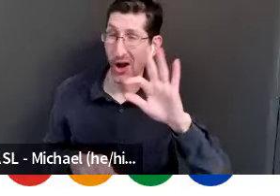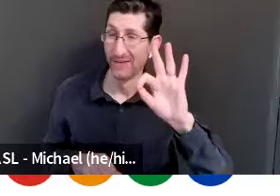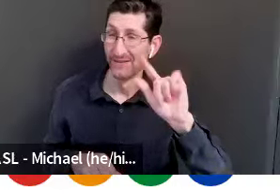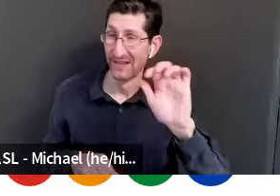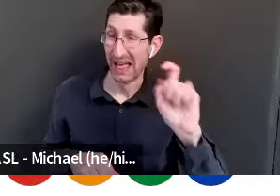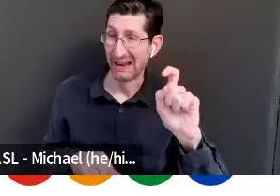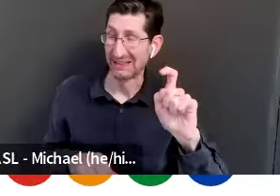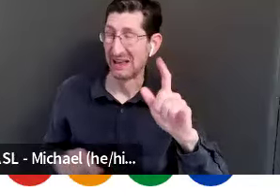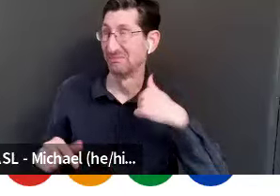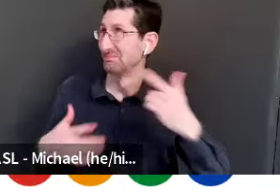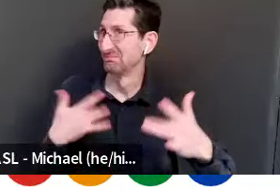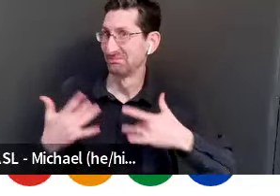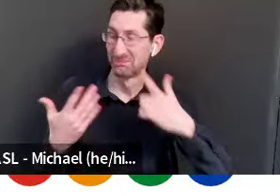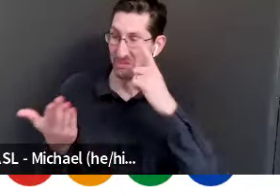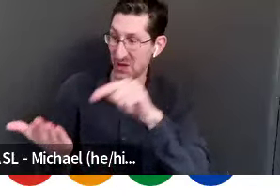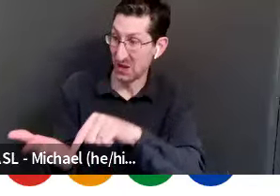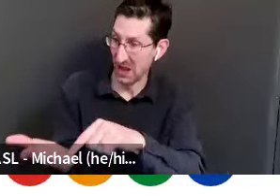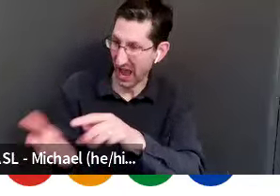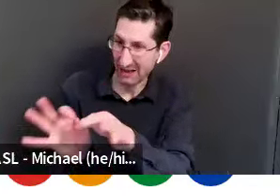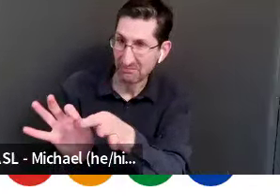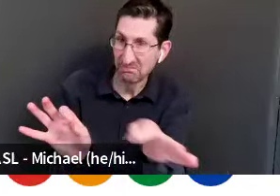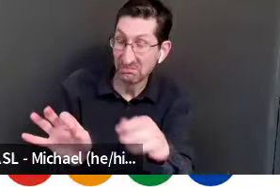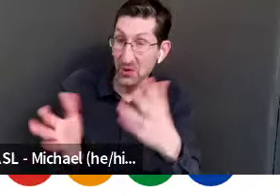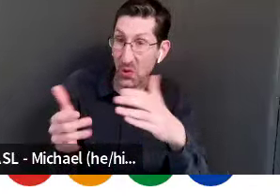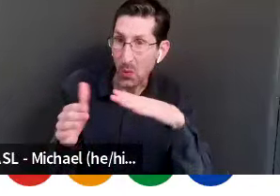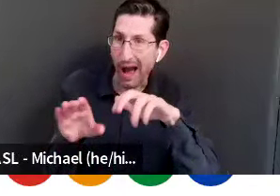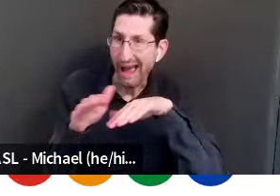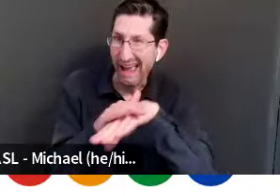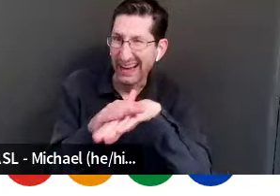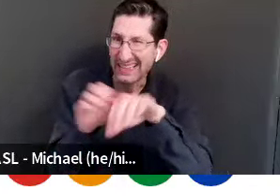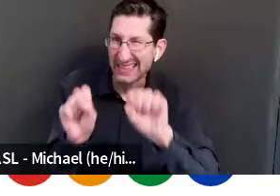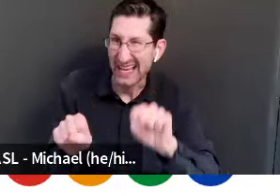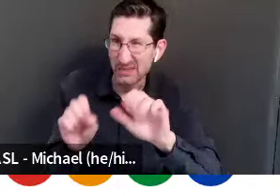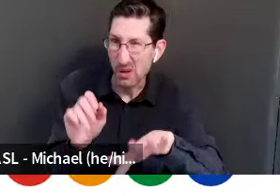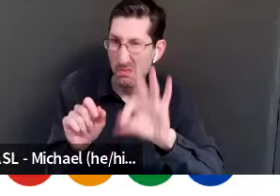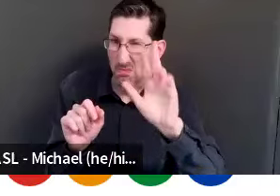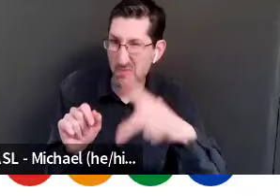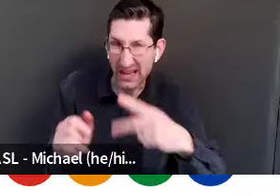AND CALLING A RIDE FLEX. I WAS SO EXCITED BECAUSE IT SAID